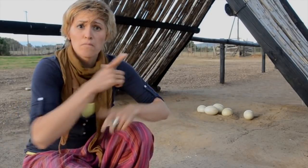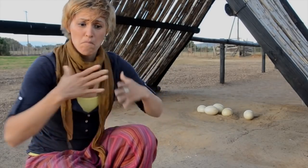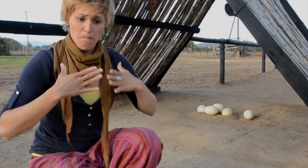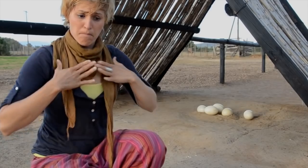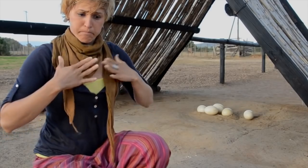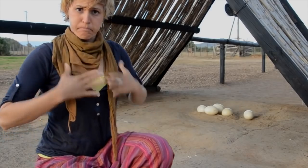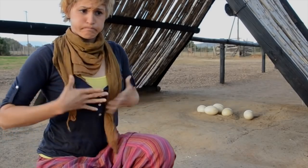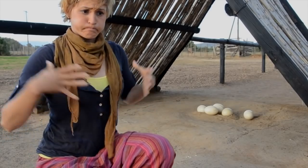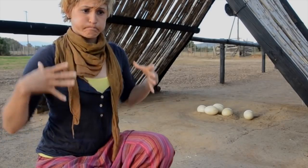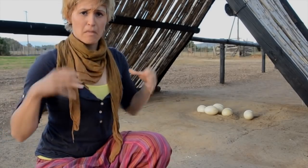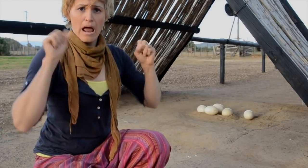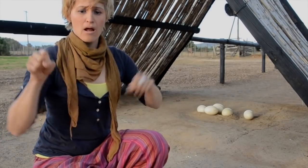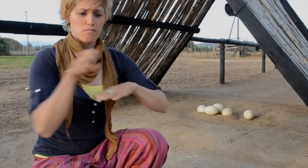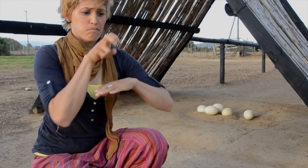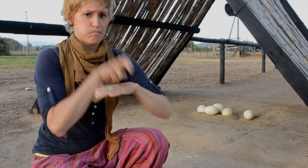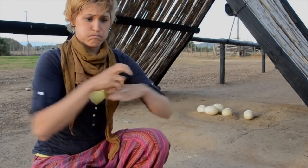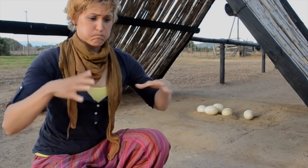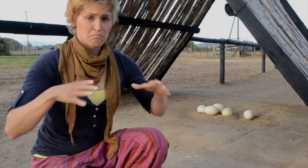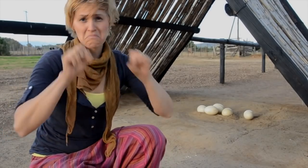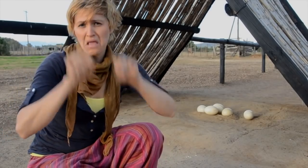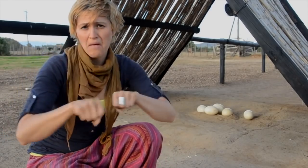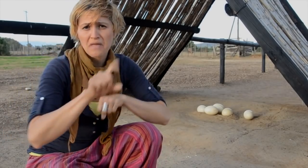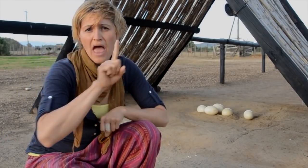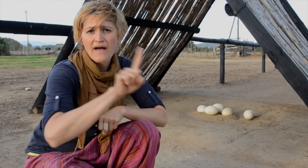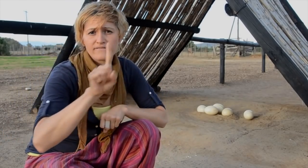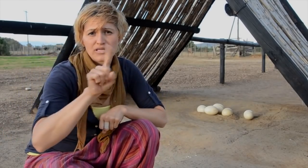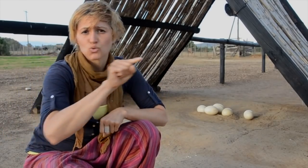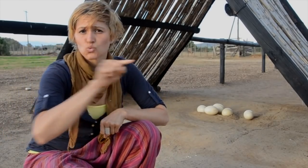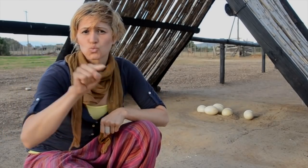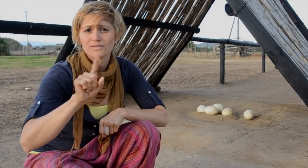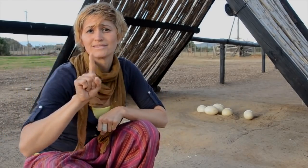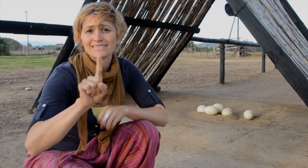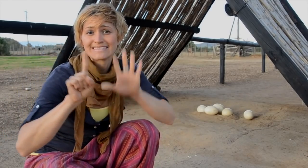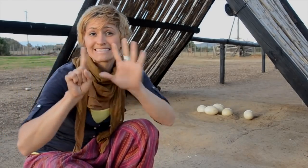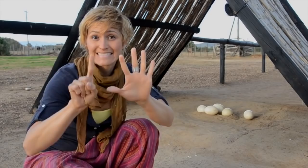The female is capable of laying 11 to